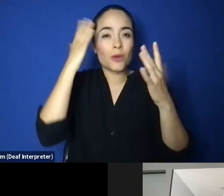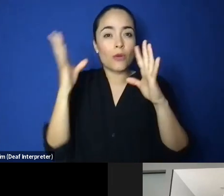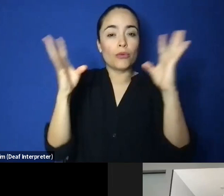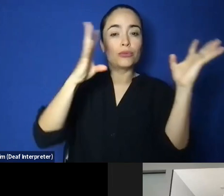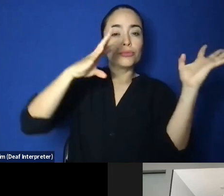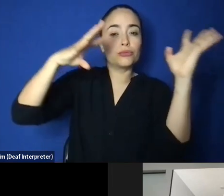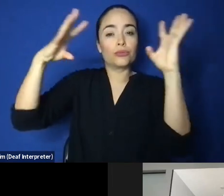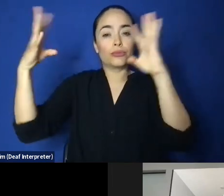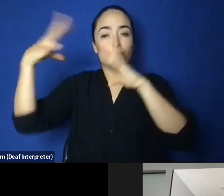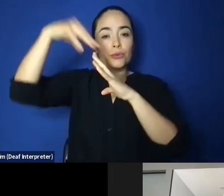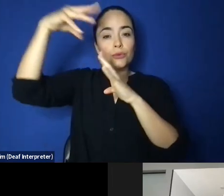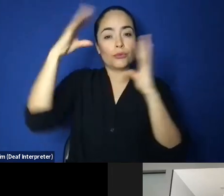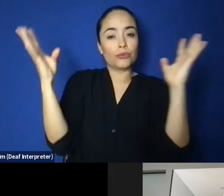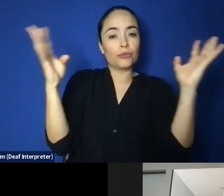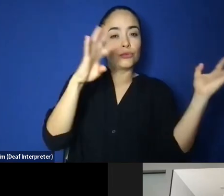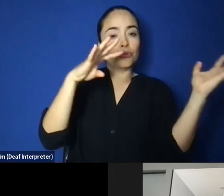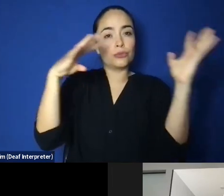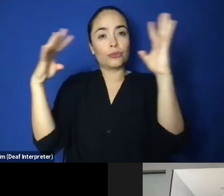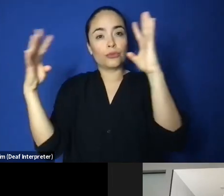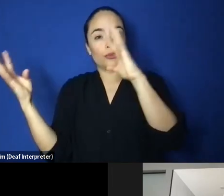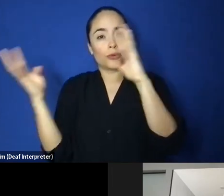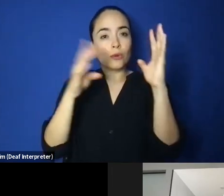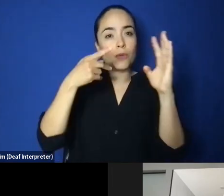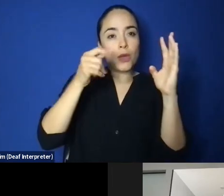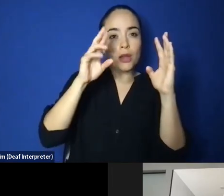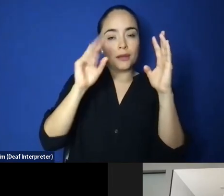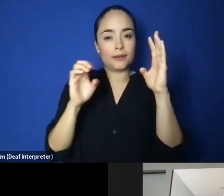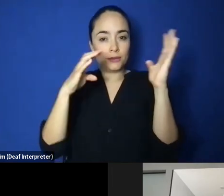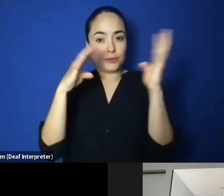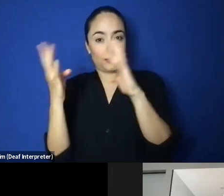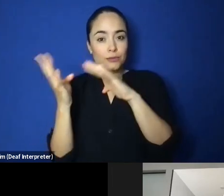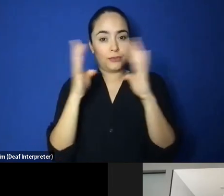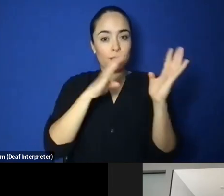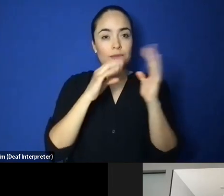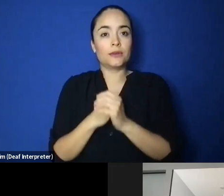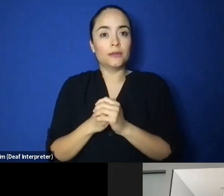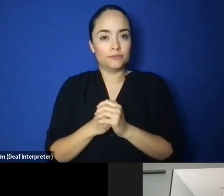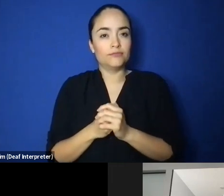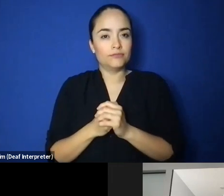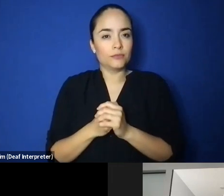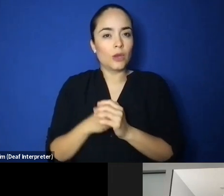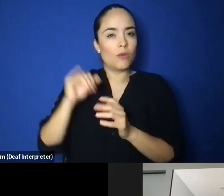So that's what you see represented on my outfit with this fringe here.